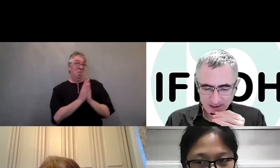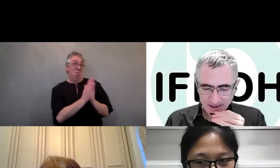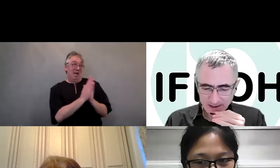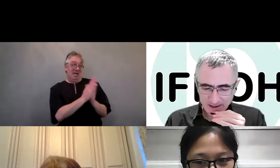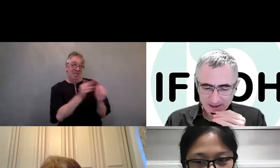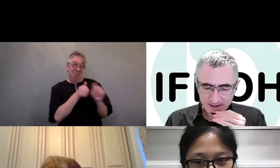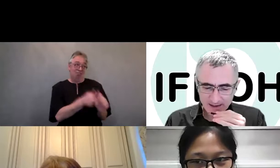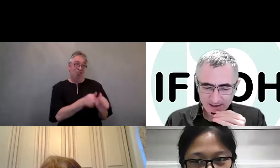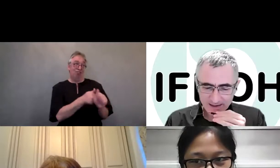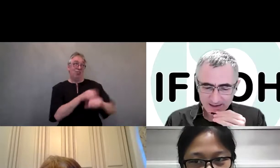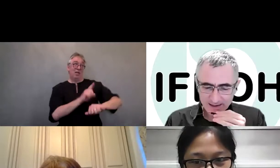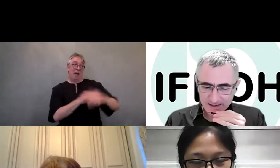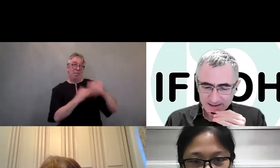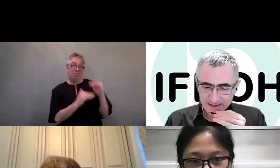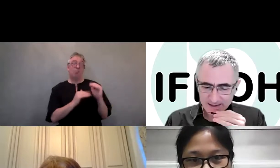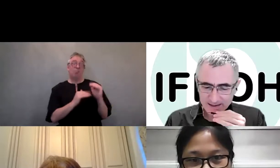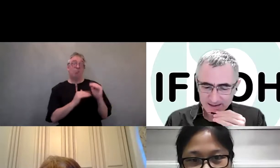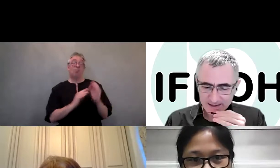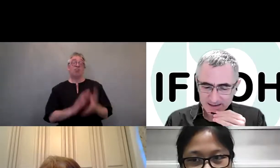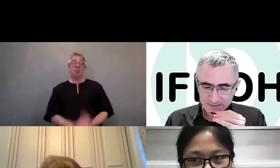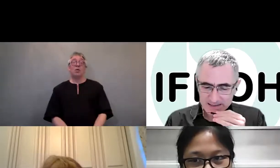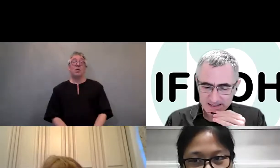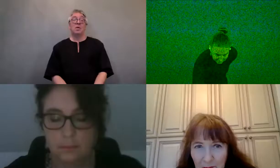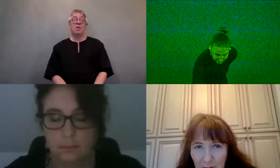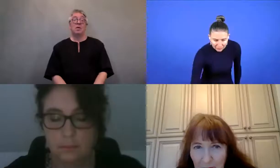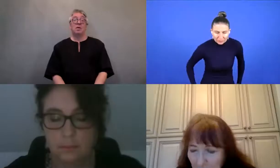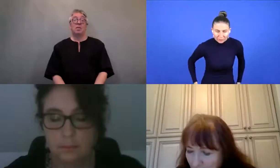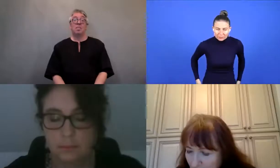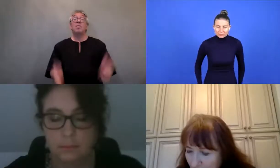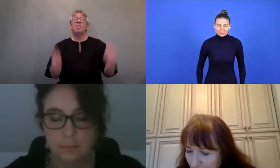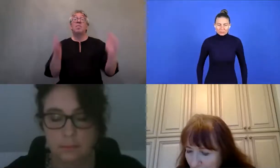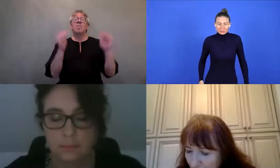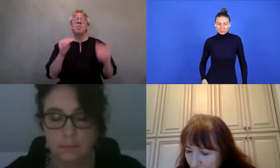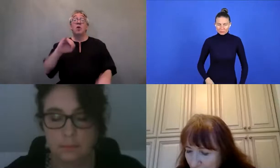, we are a little over time, so I'm asking again to pay attention to the